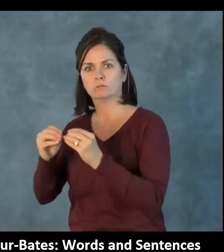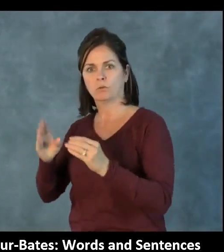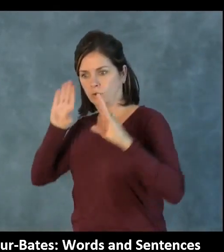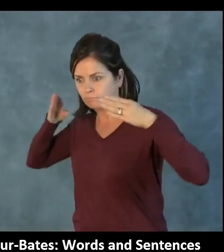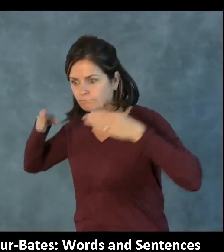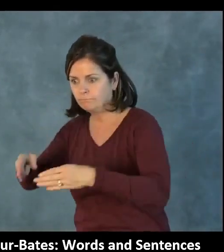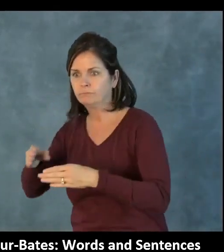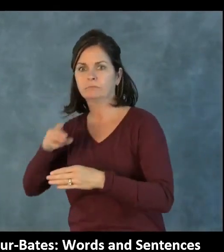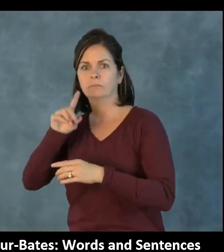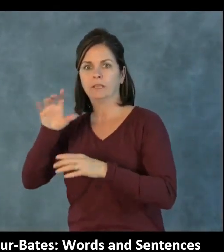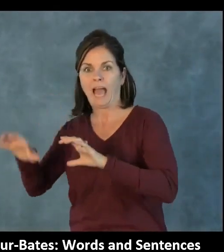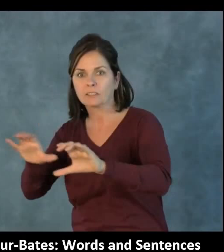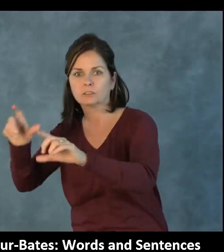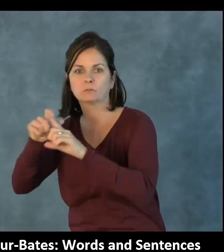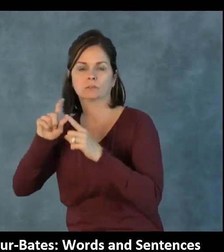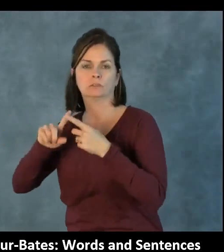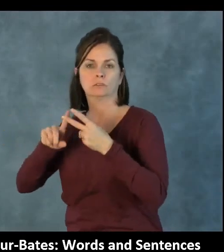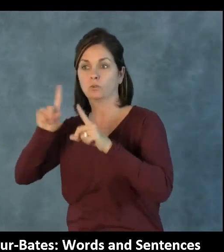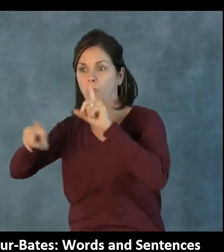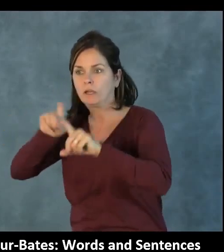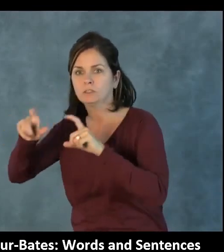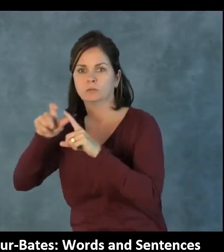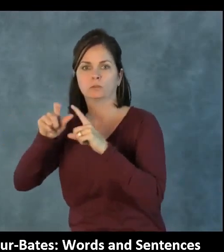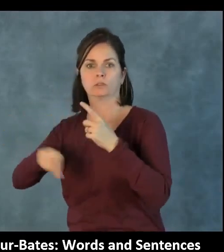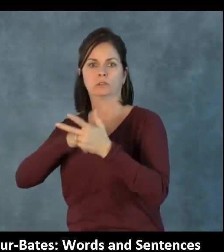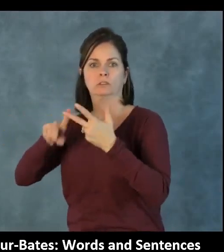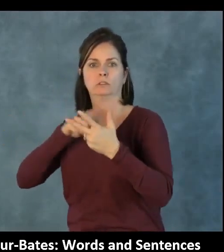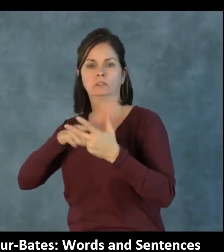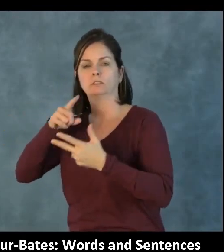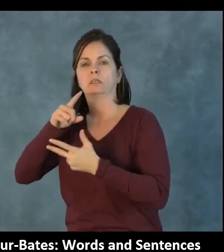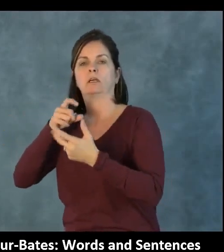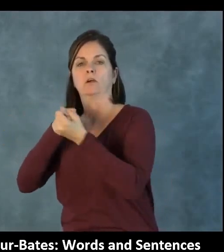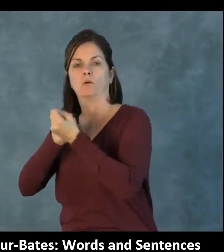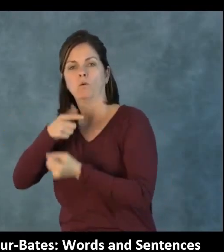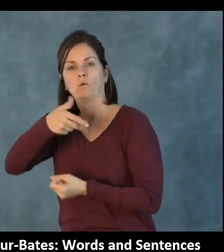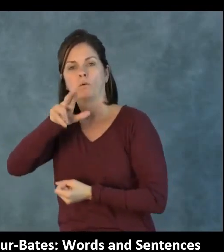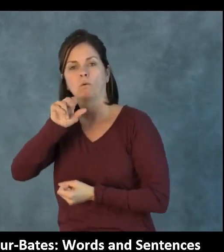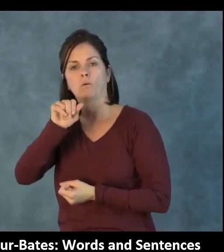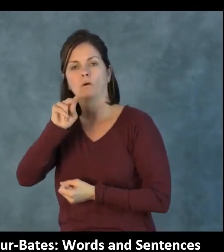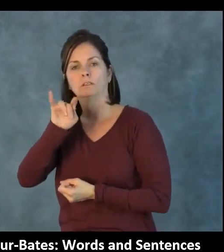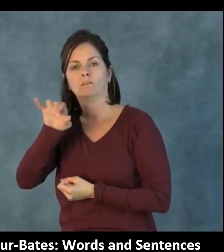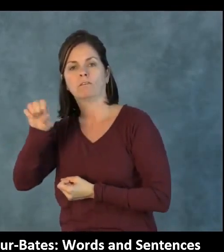question words, helping verbs, quantifiers, etc."